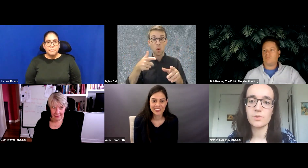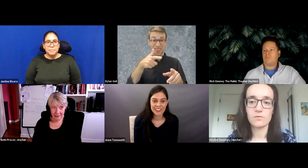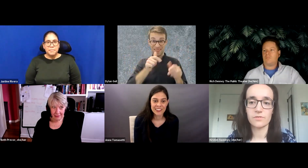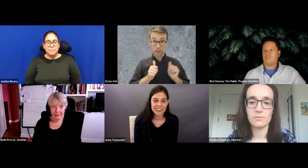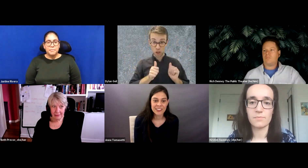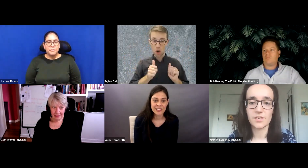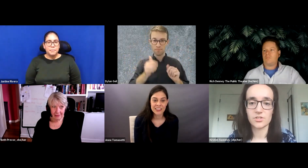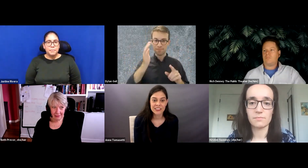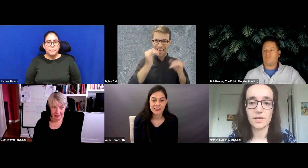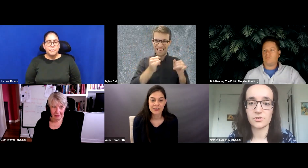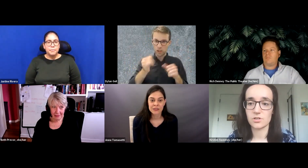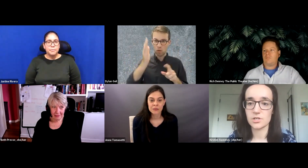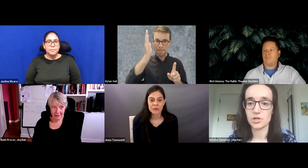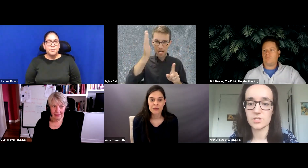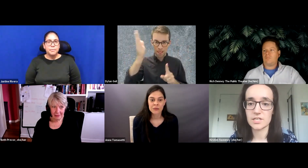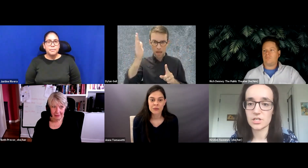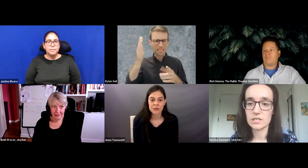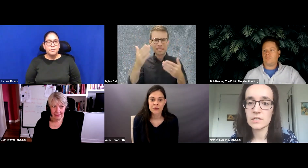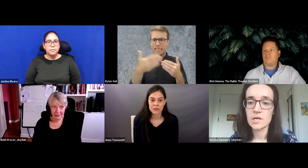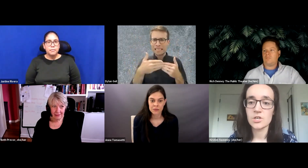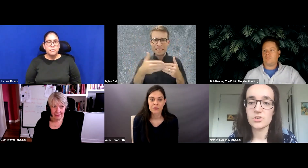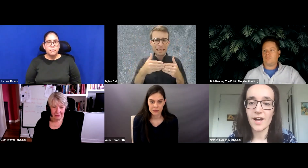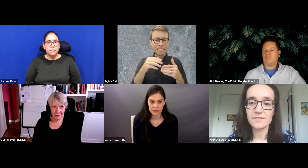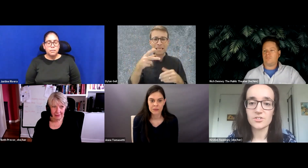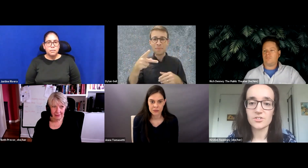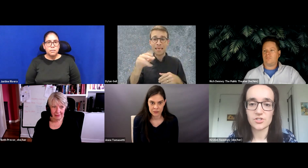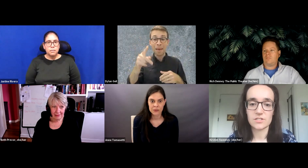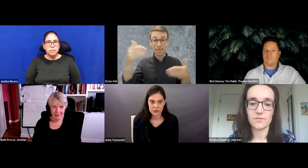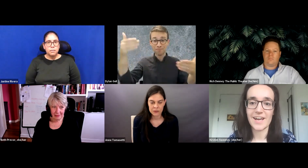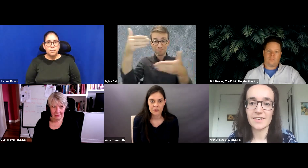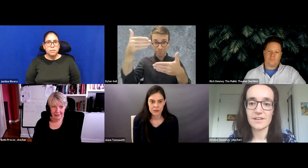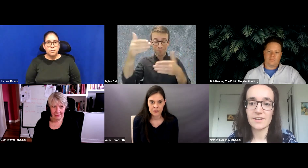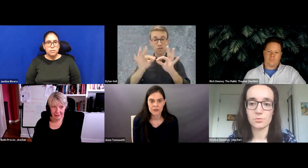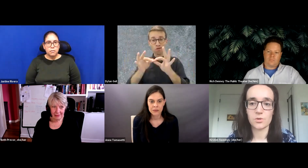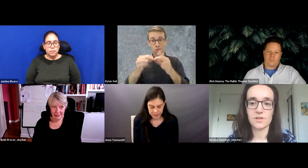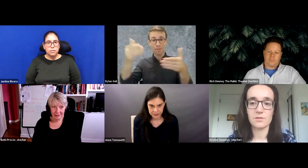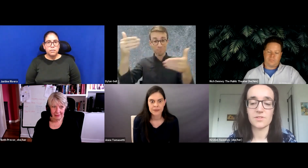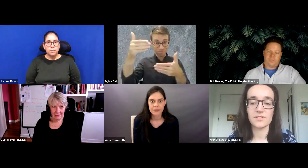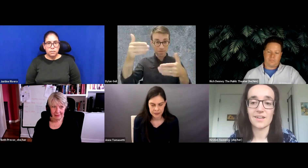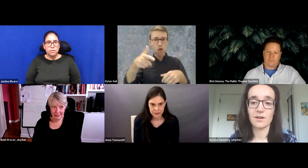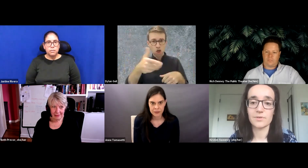beautifully with picture in picture interpretation. Do you have suggestions for editing virtual theater with dialogue